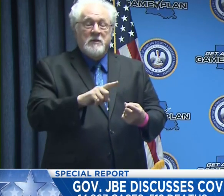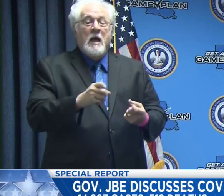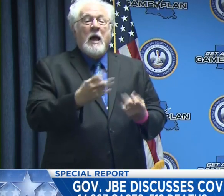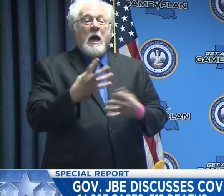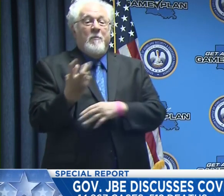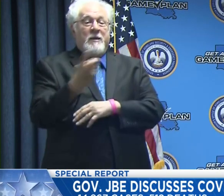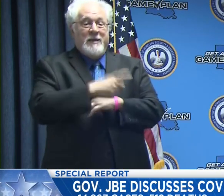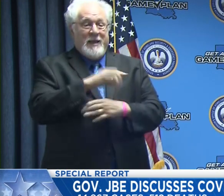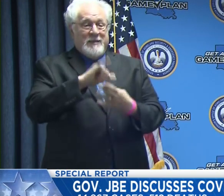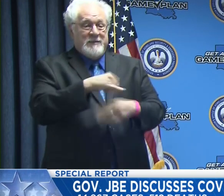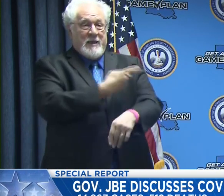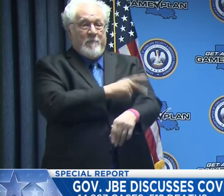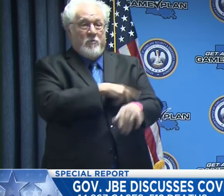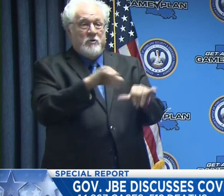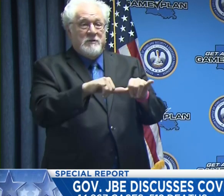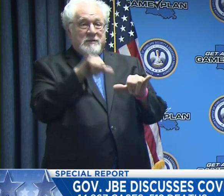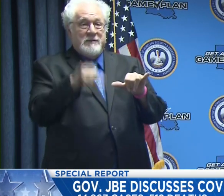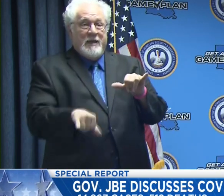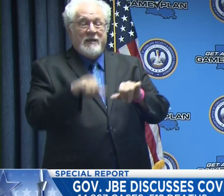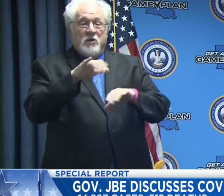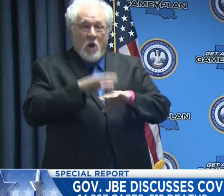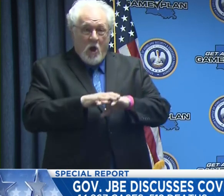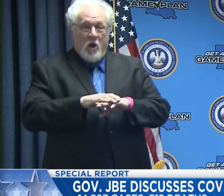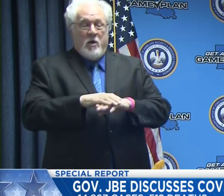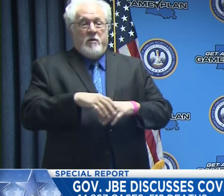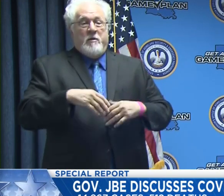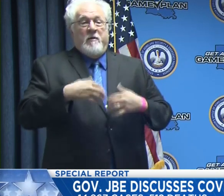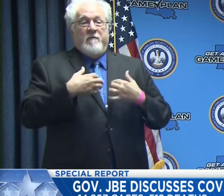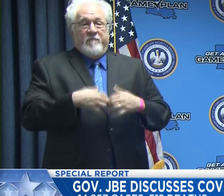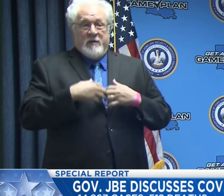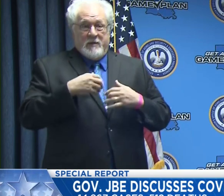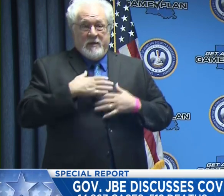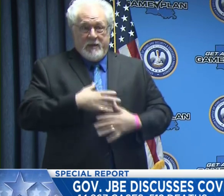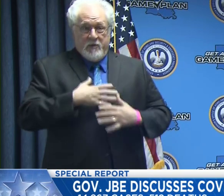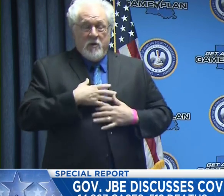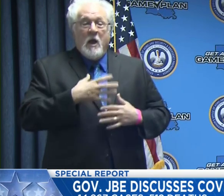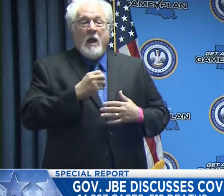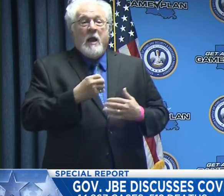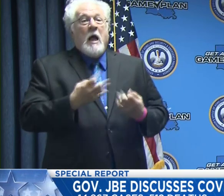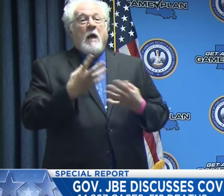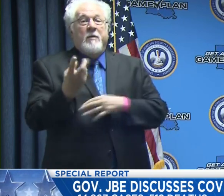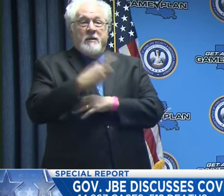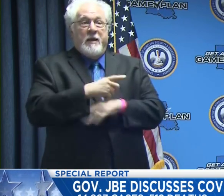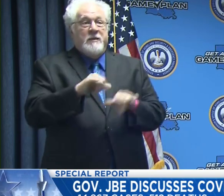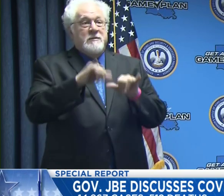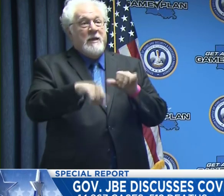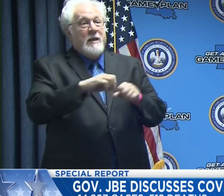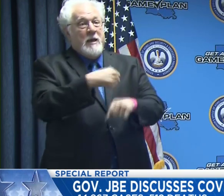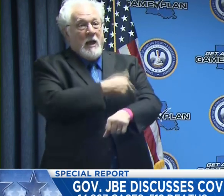WHO HAVE TO GET ON ON A SELF-ISOLATE IN THE FIRST PLACE AND THEY'RE DOING A GOOD JOB OF KEY DID CREATION THE NUMBER OF